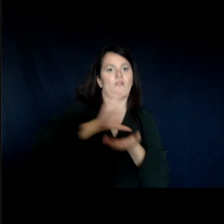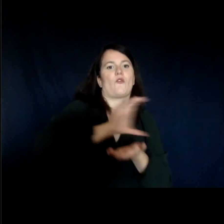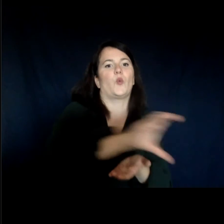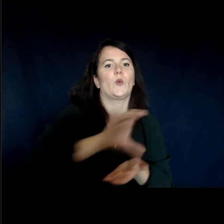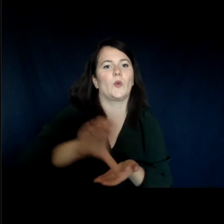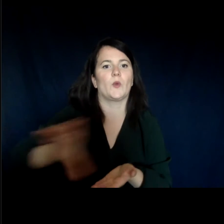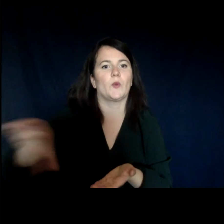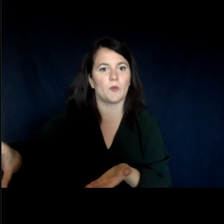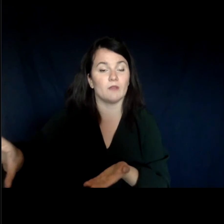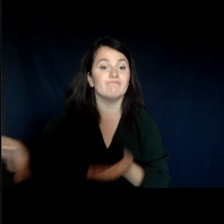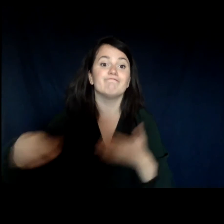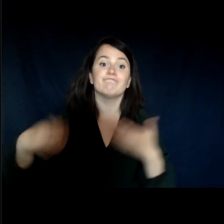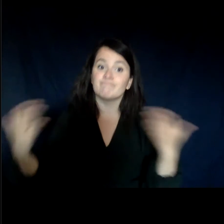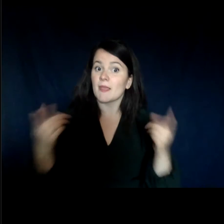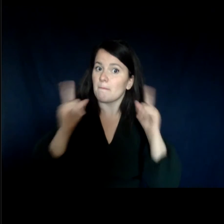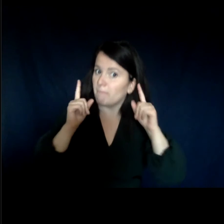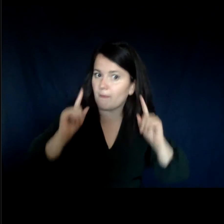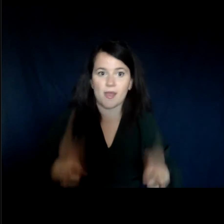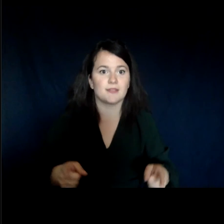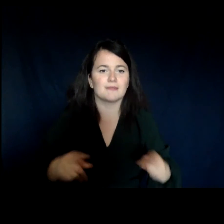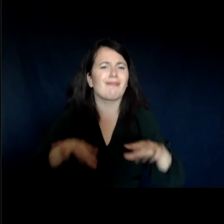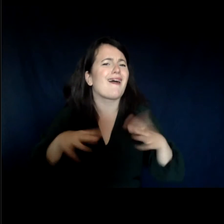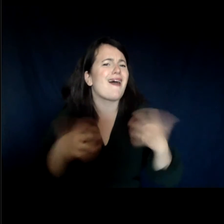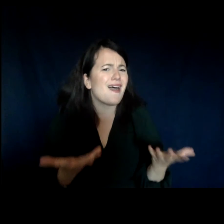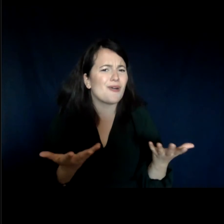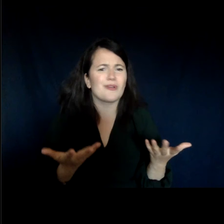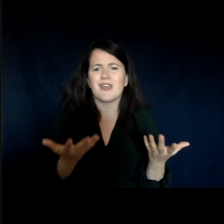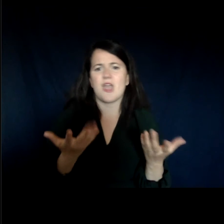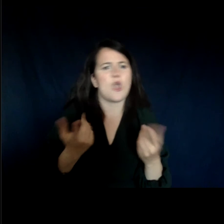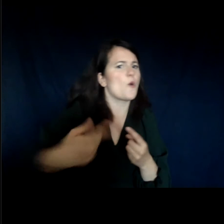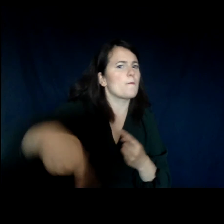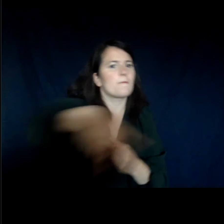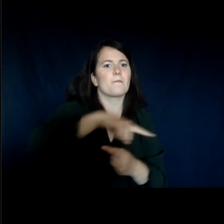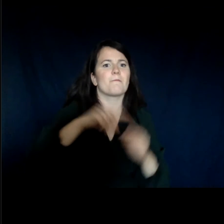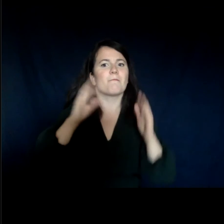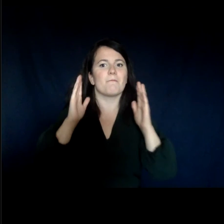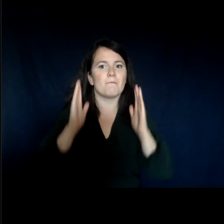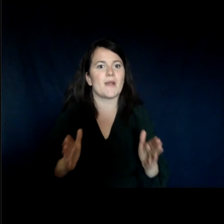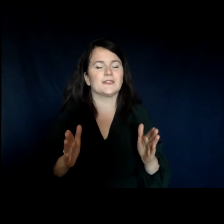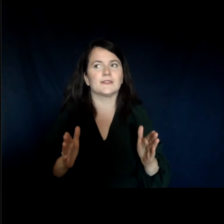What could help is also setting up an emergency fund for social services.